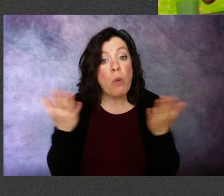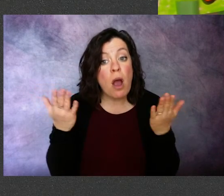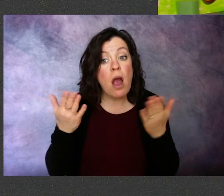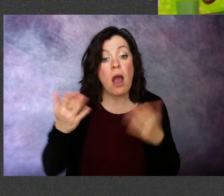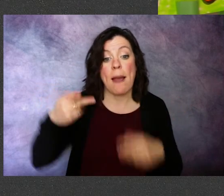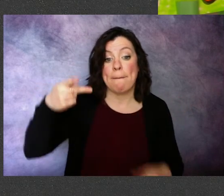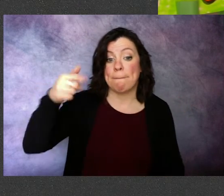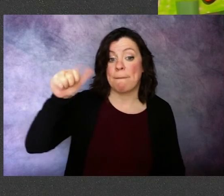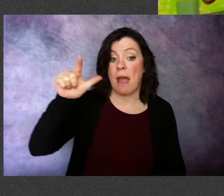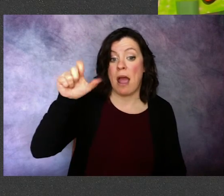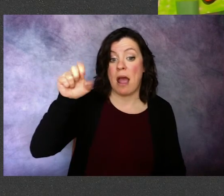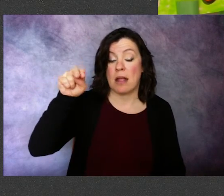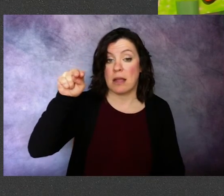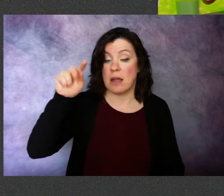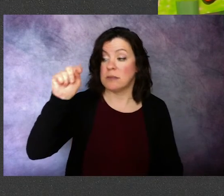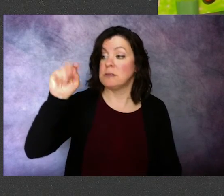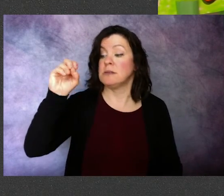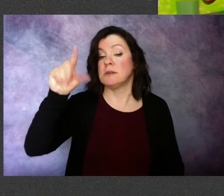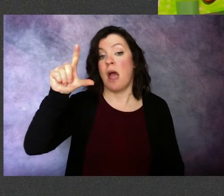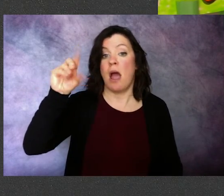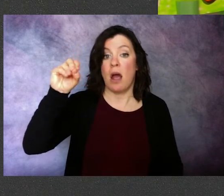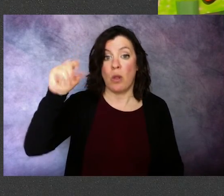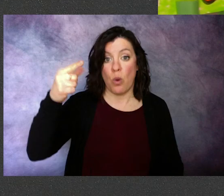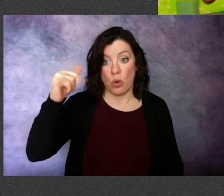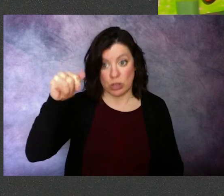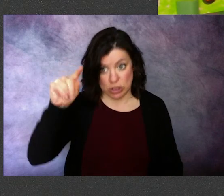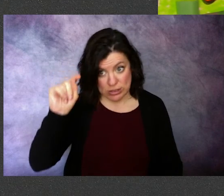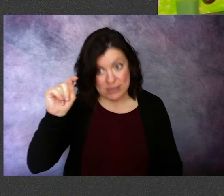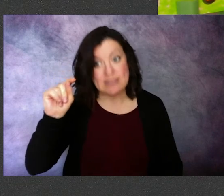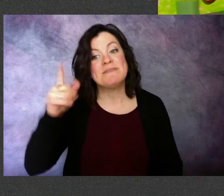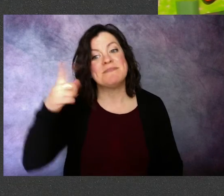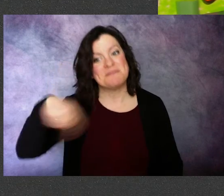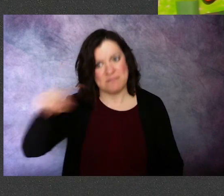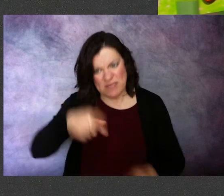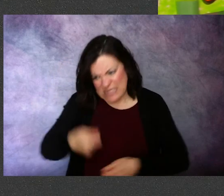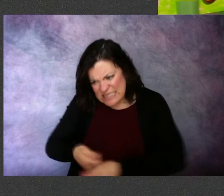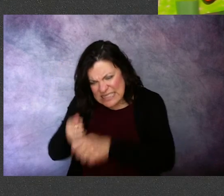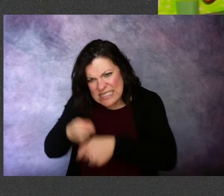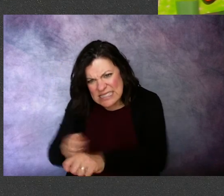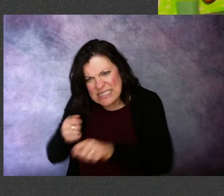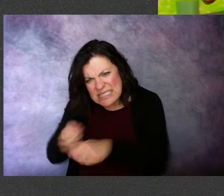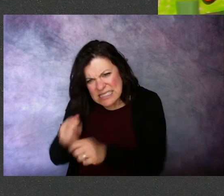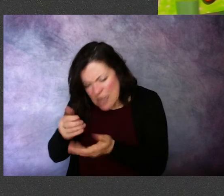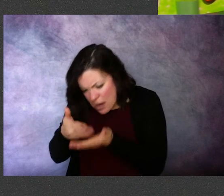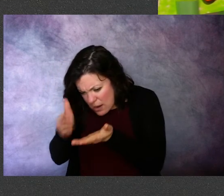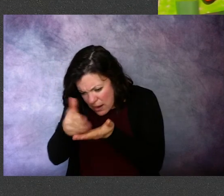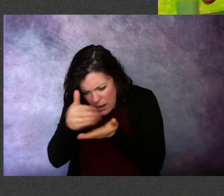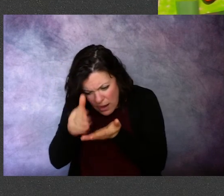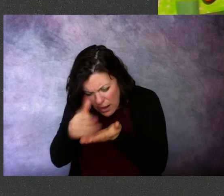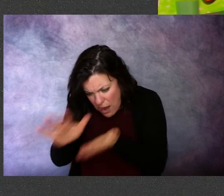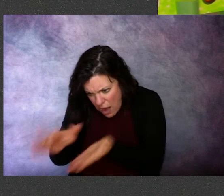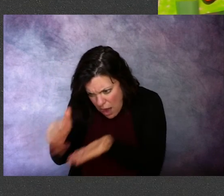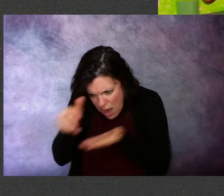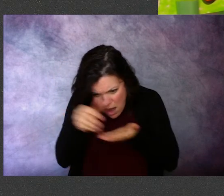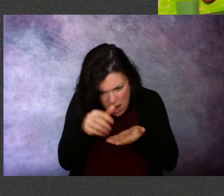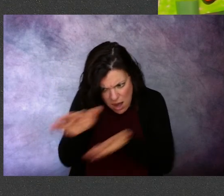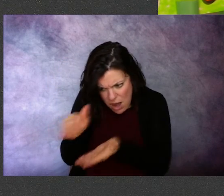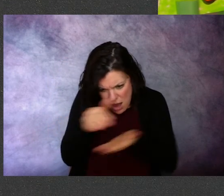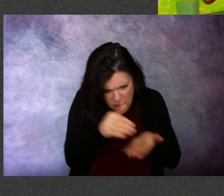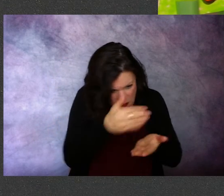And we learned how they dig up bones and they pack them carefully and carry them to the museum, and we can study and figure out what dinosaurs looked like.